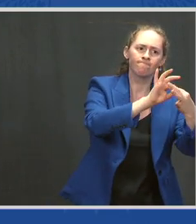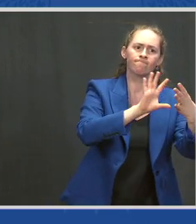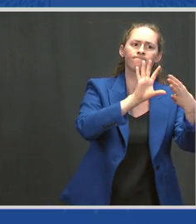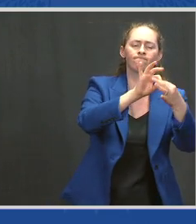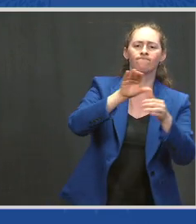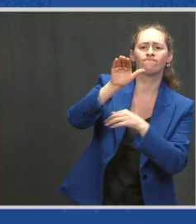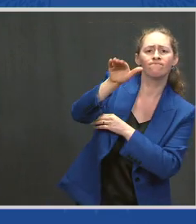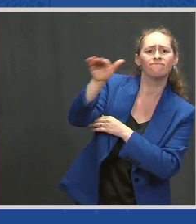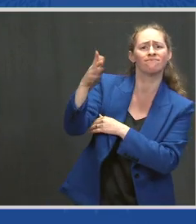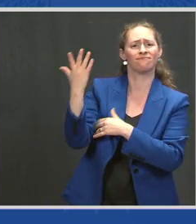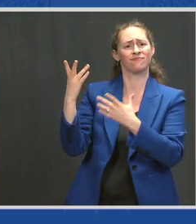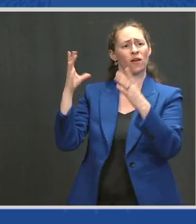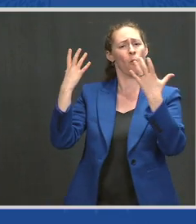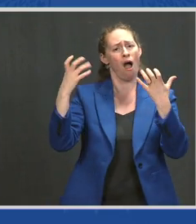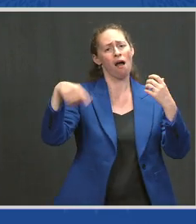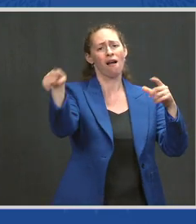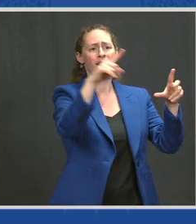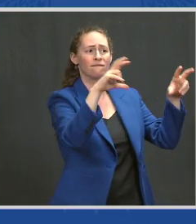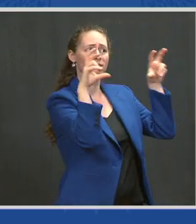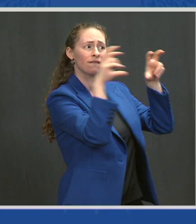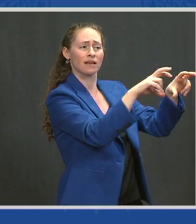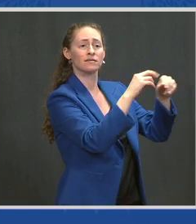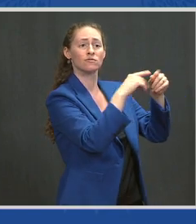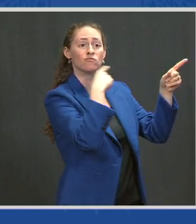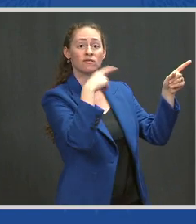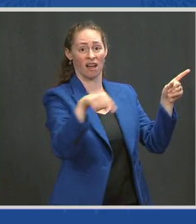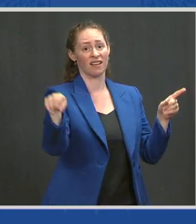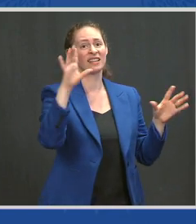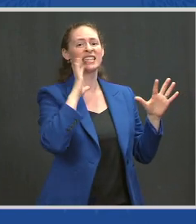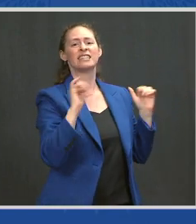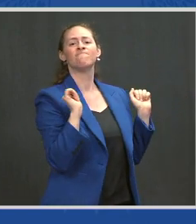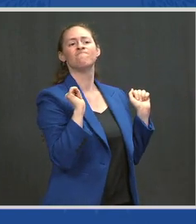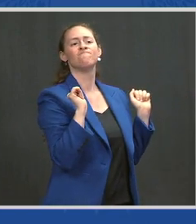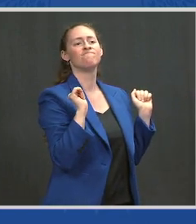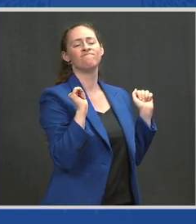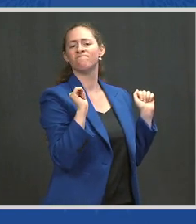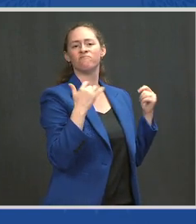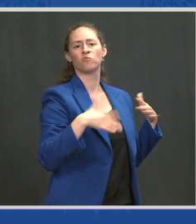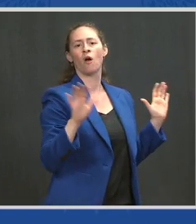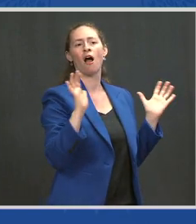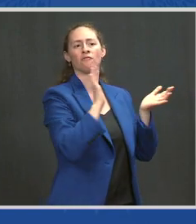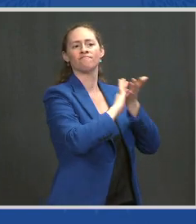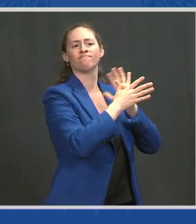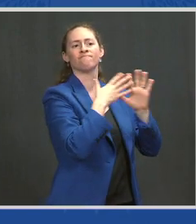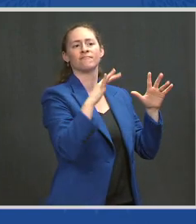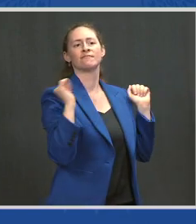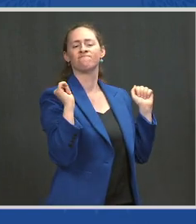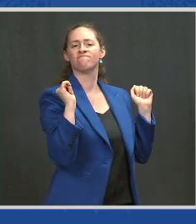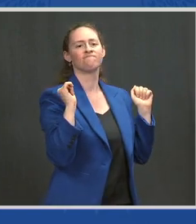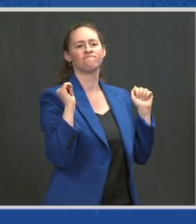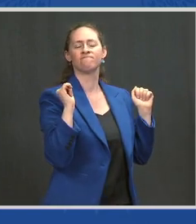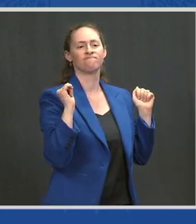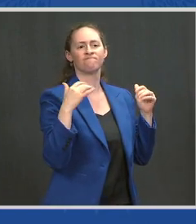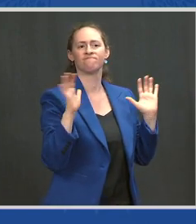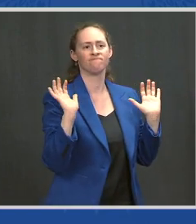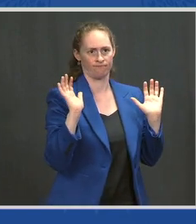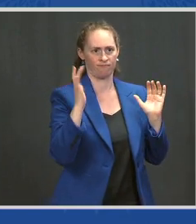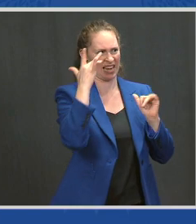They won't as long as they are convinced that, in fact, the violations -- For example,